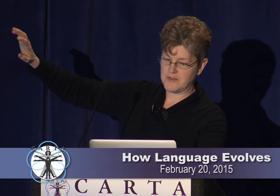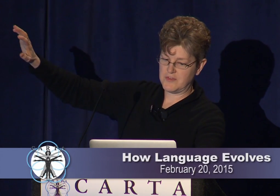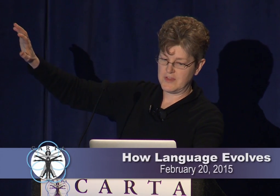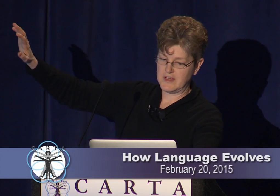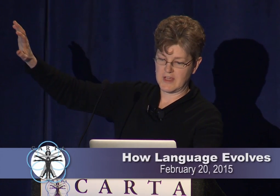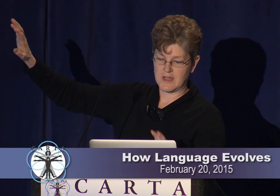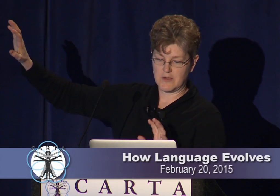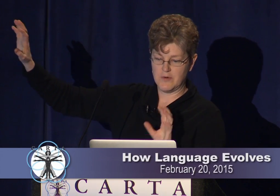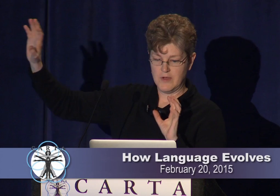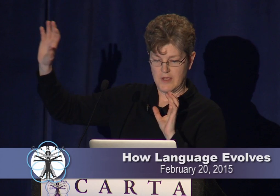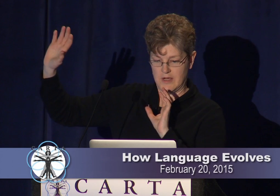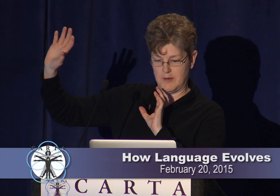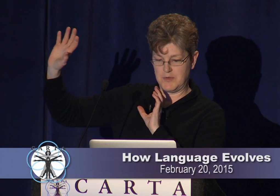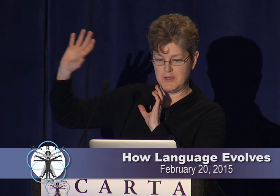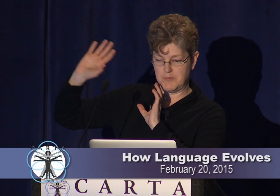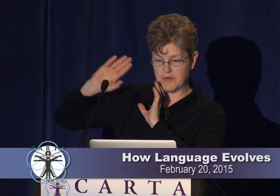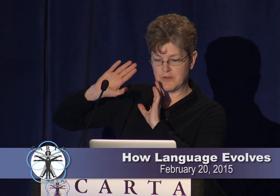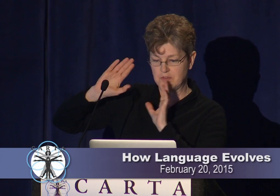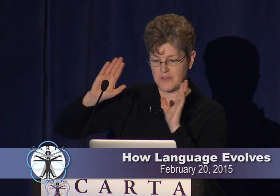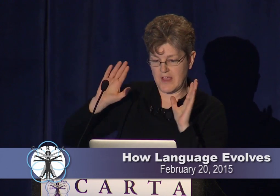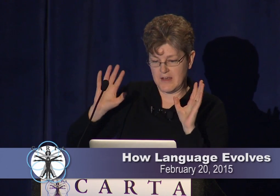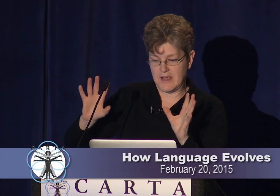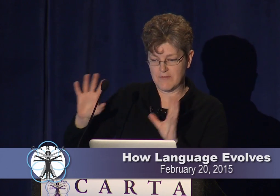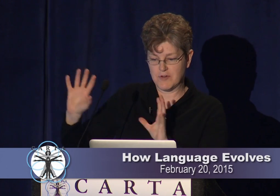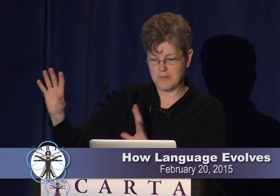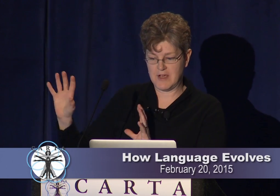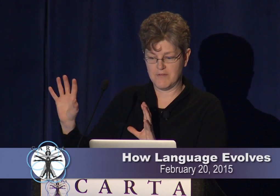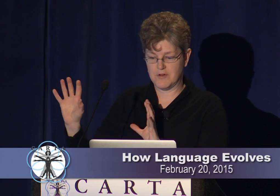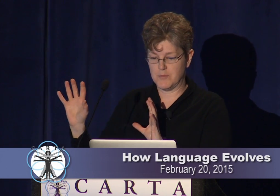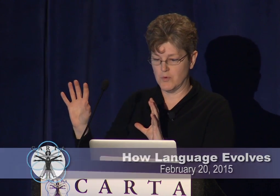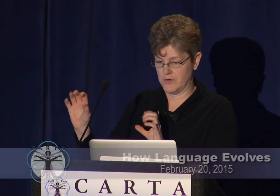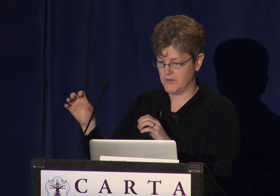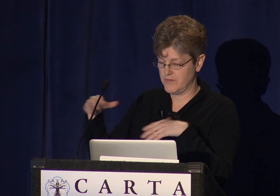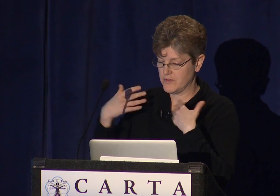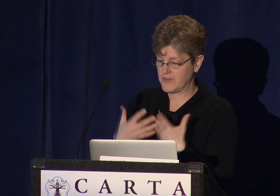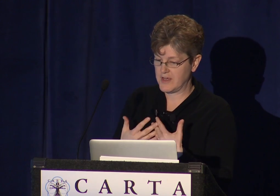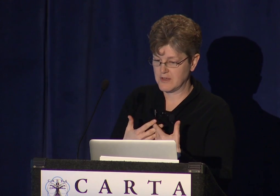you to see how he produces that noun, verb, noun, verb order for signing who